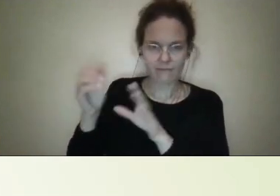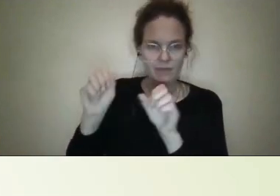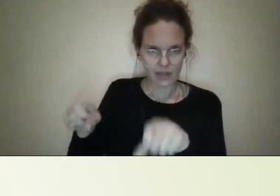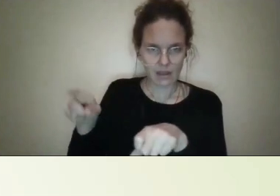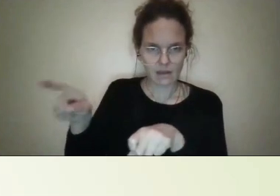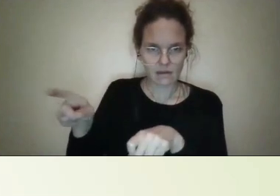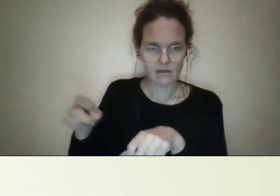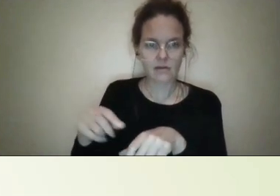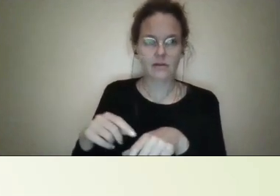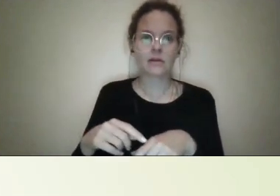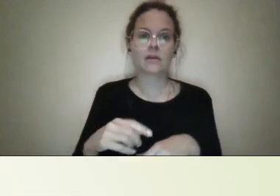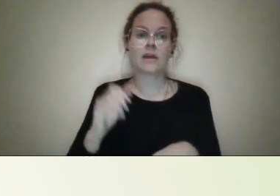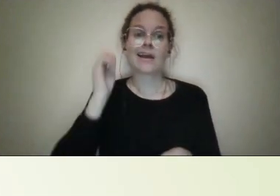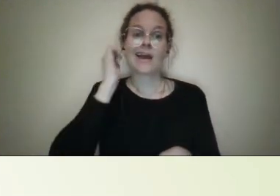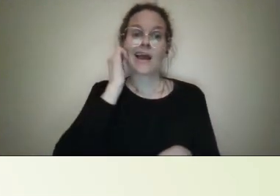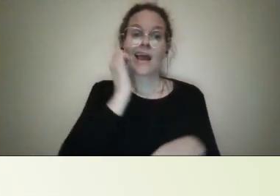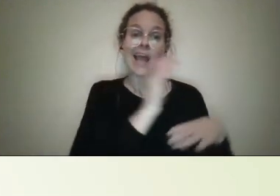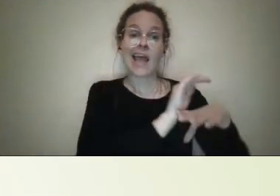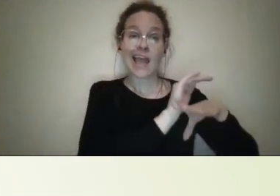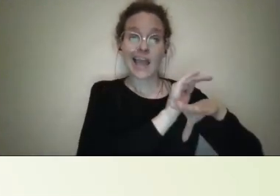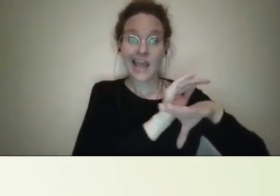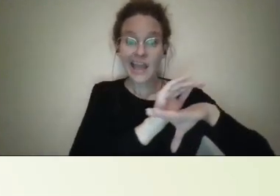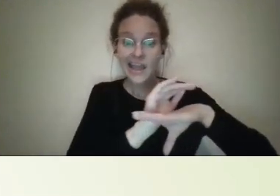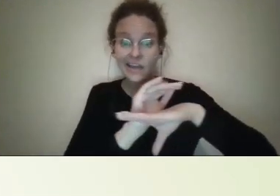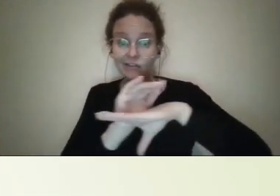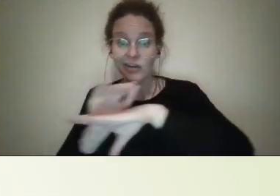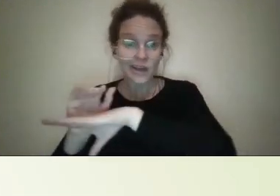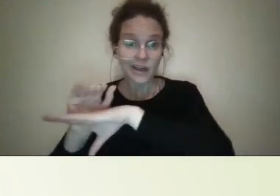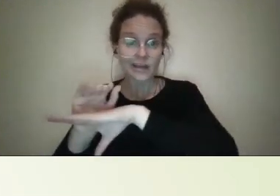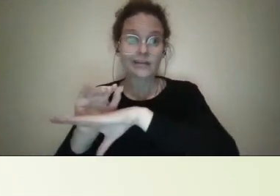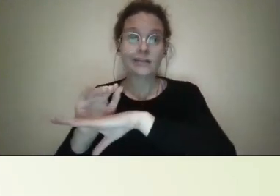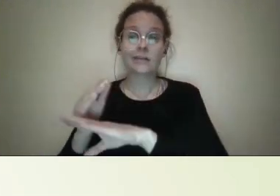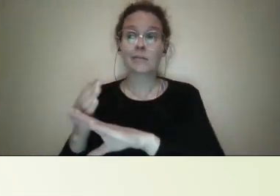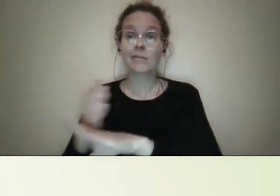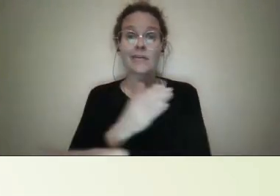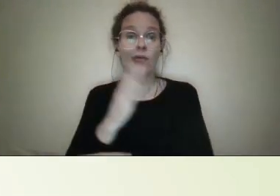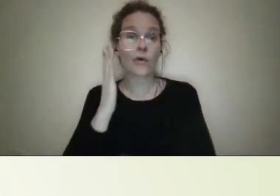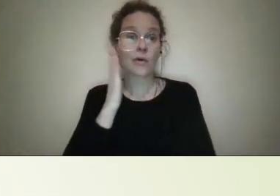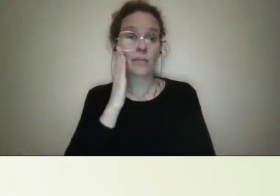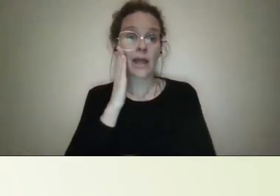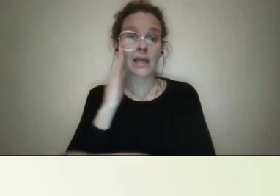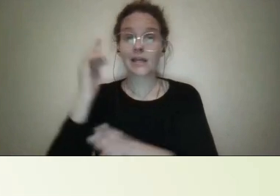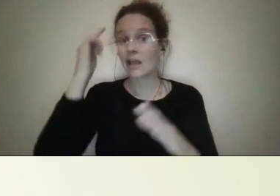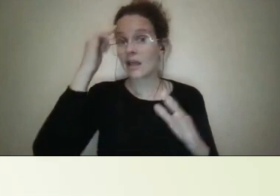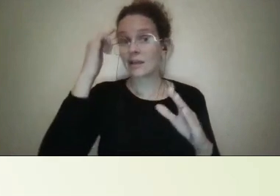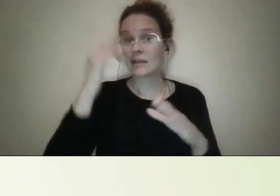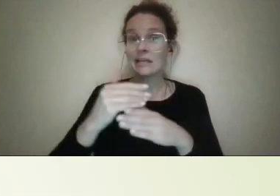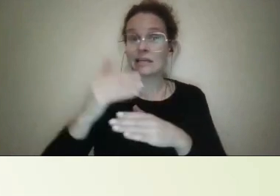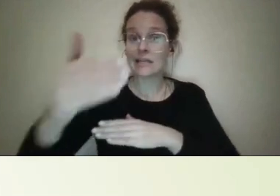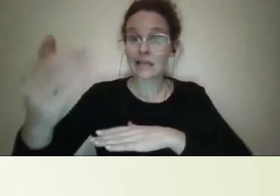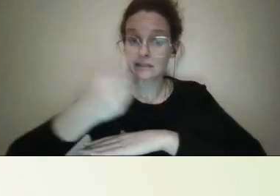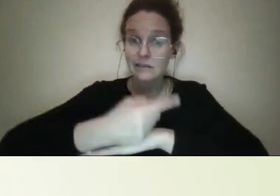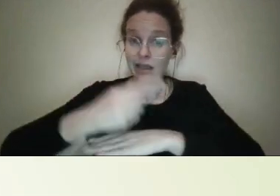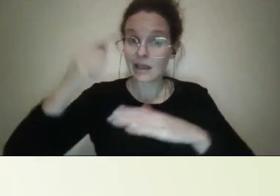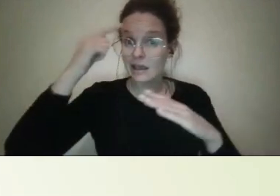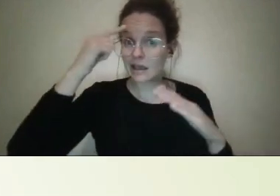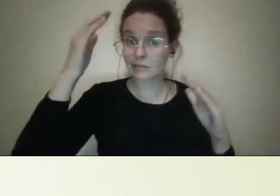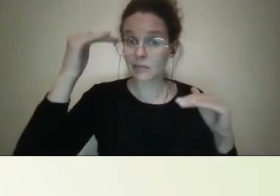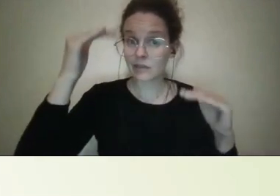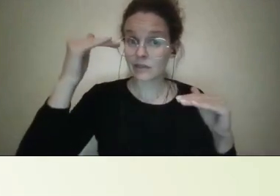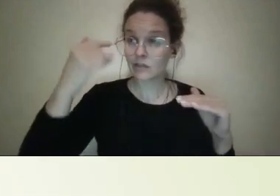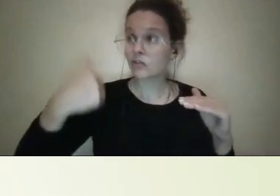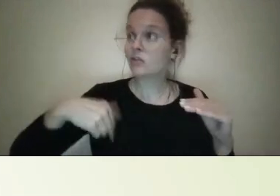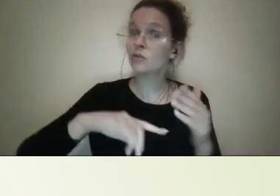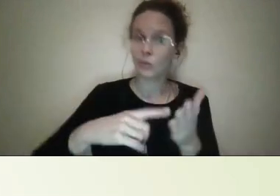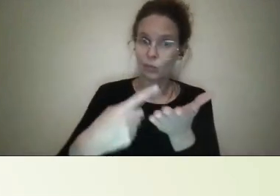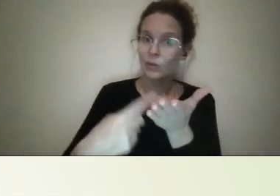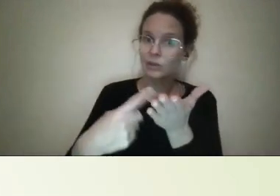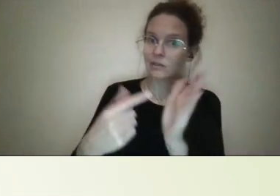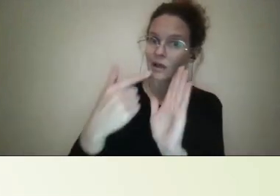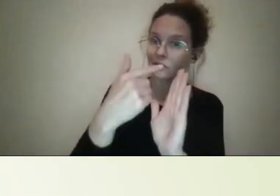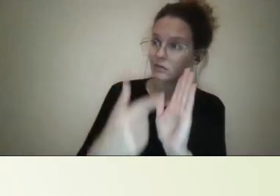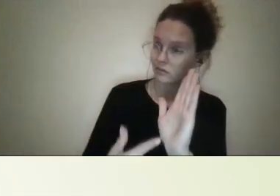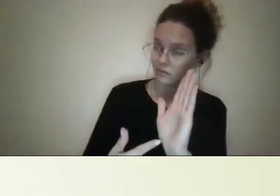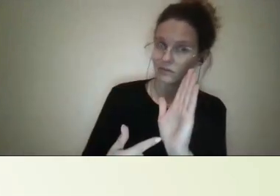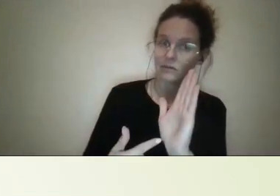every night before bed the expectations for the next day. Worked great. I tell them exactly what